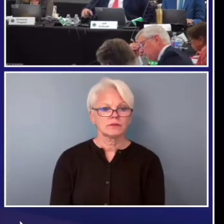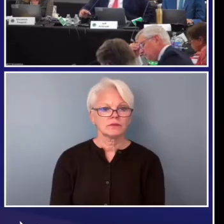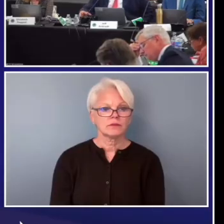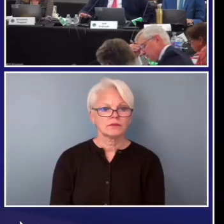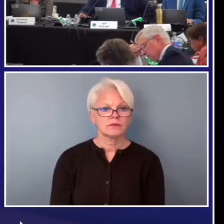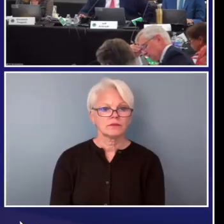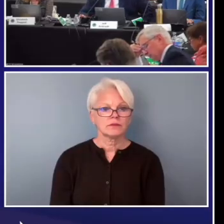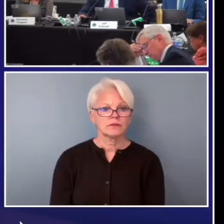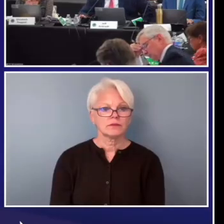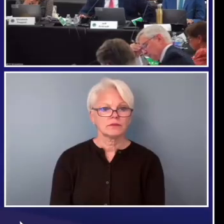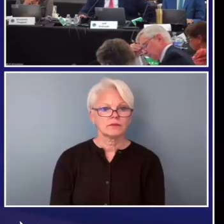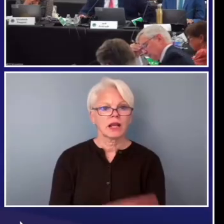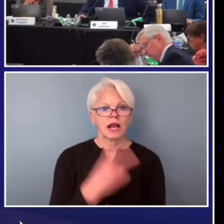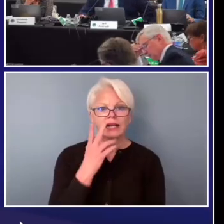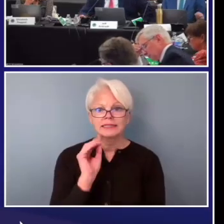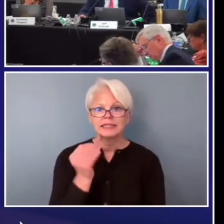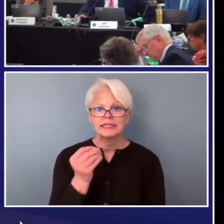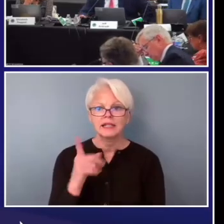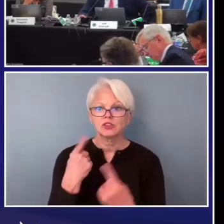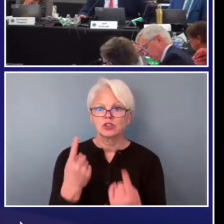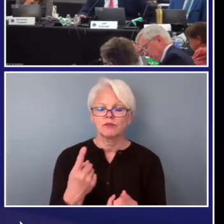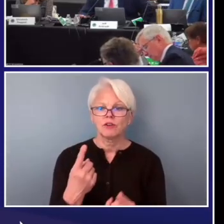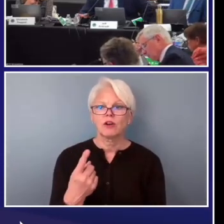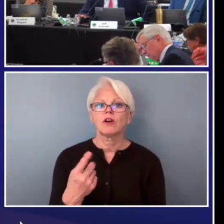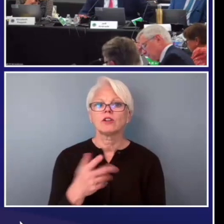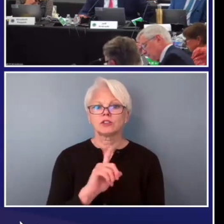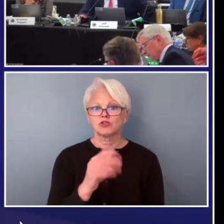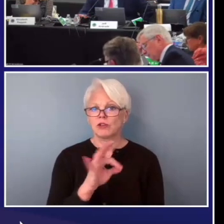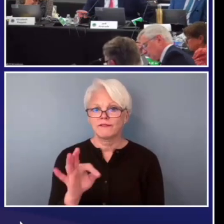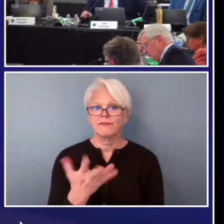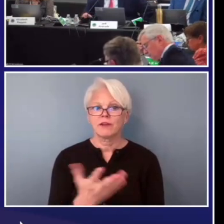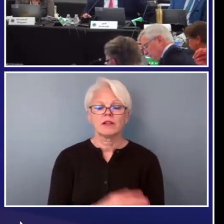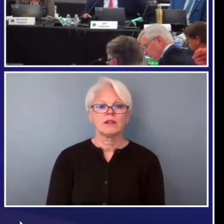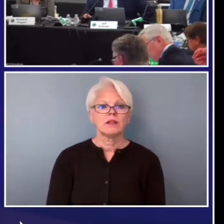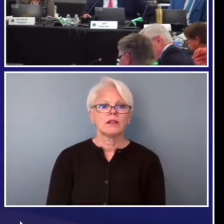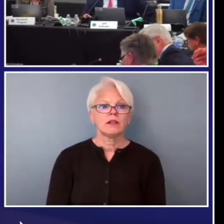I see none thus far, Jeff, so I turn it back over to you. Yeah, and so now I would just point, so for those